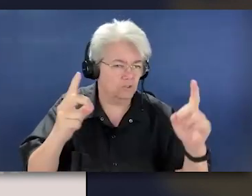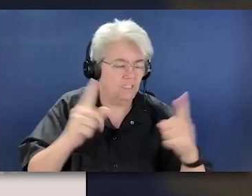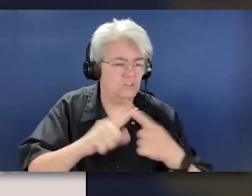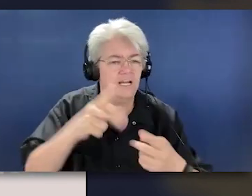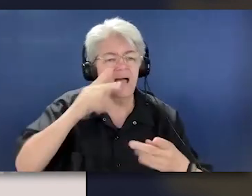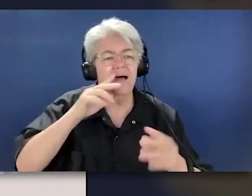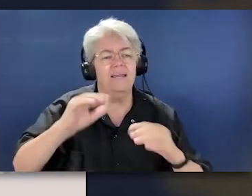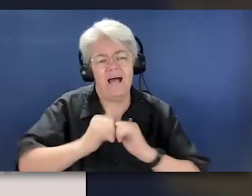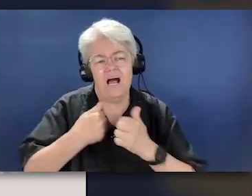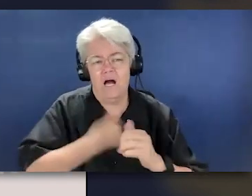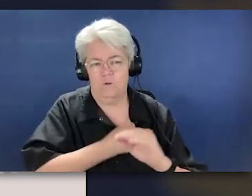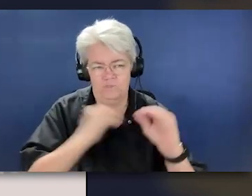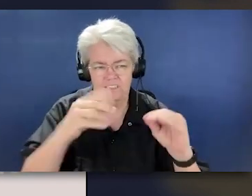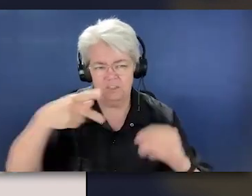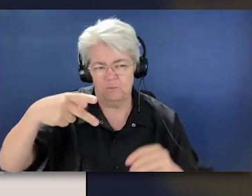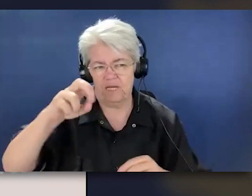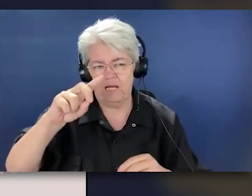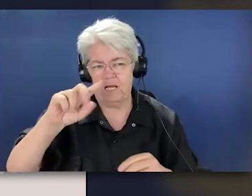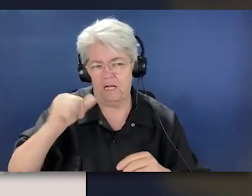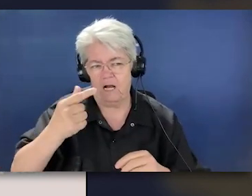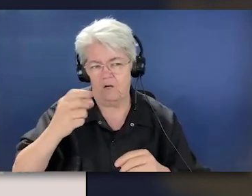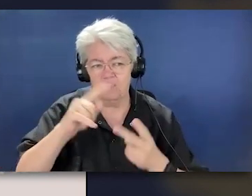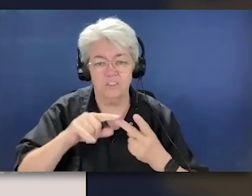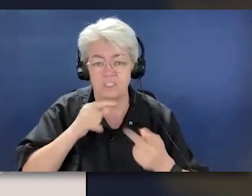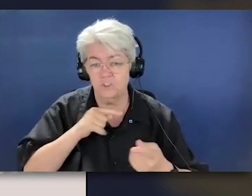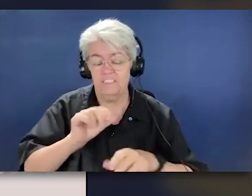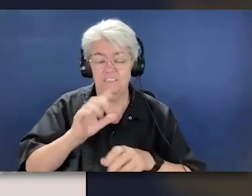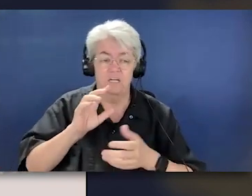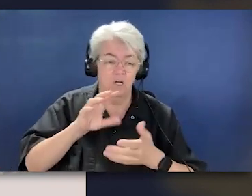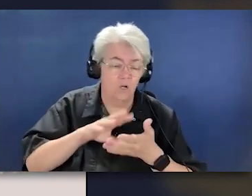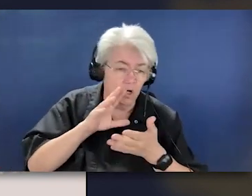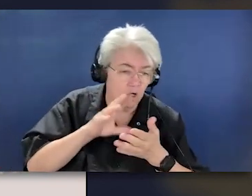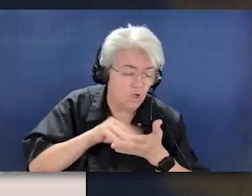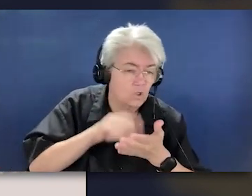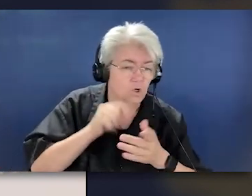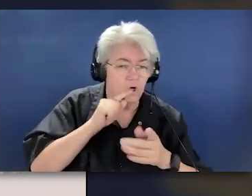researched, worked, and taught in the field of educational technologies and higher education